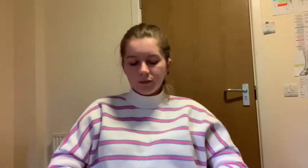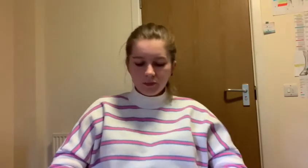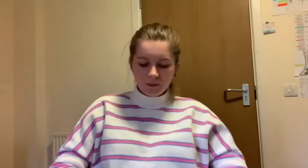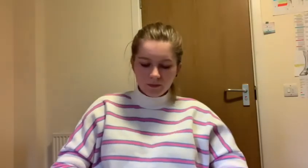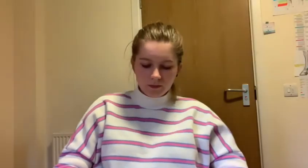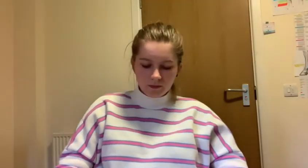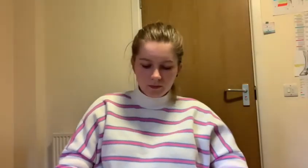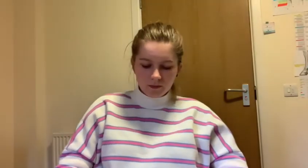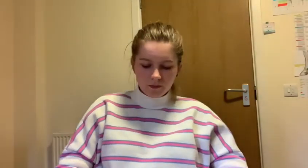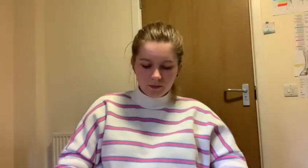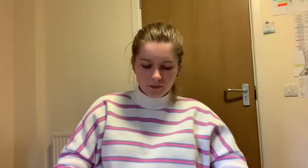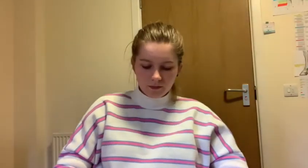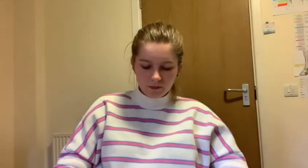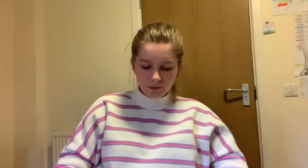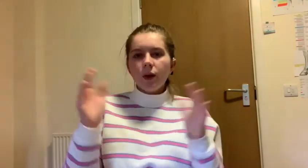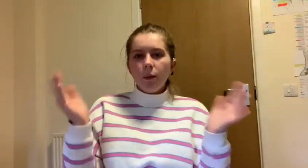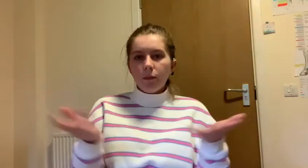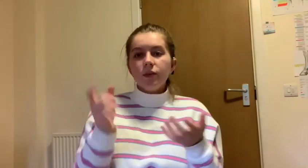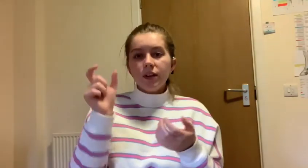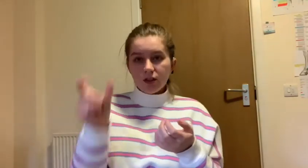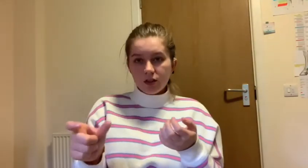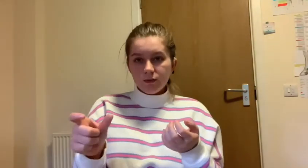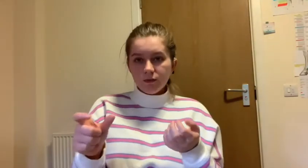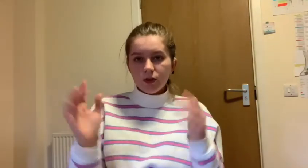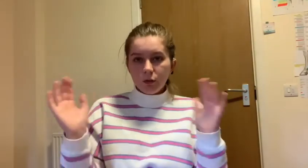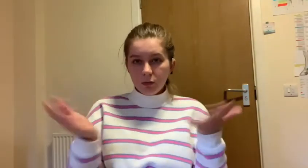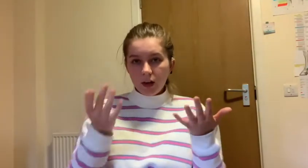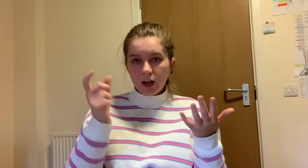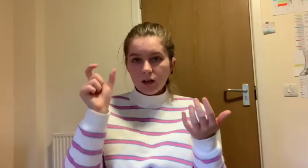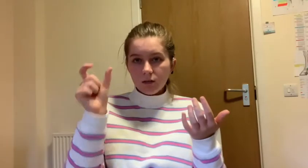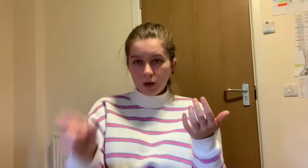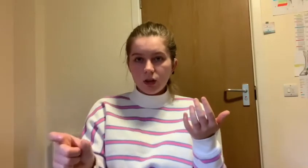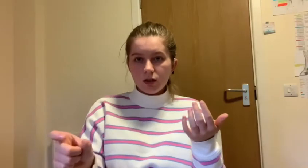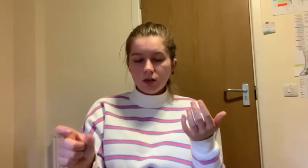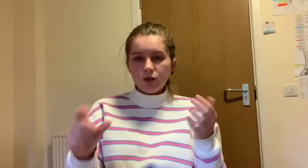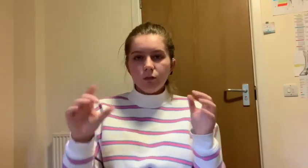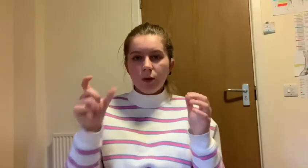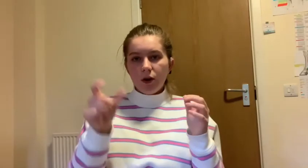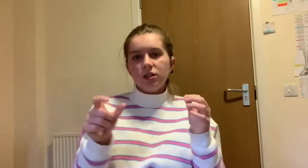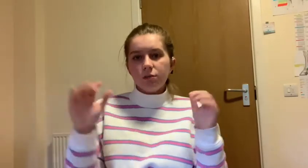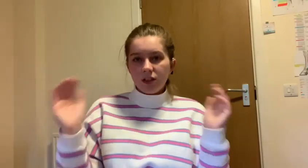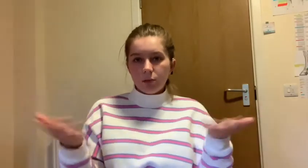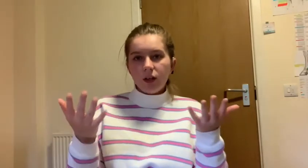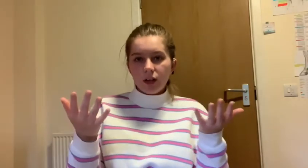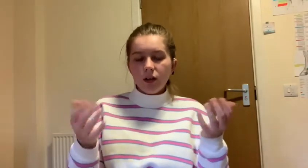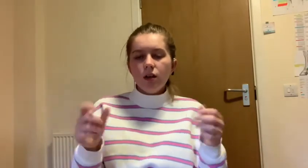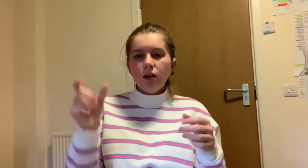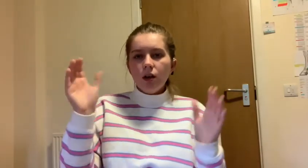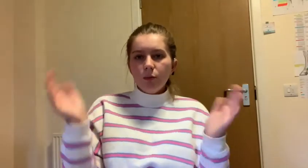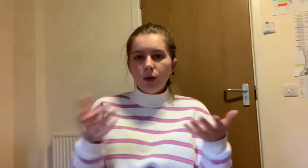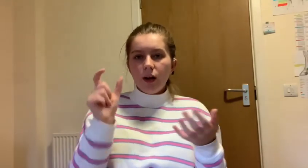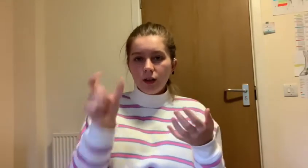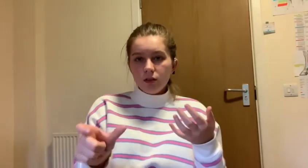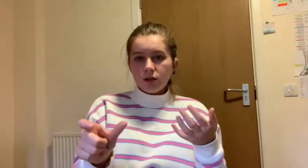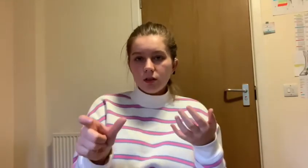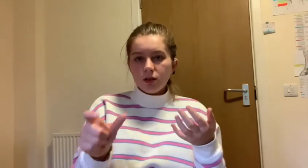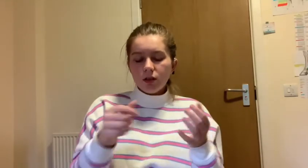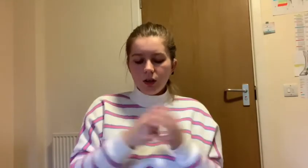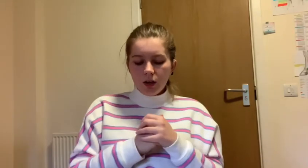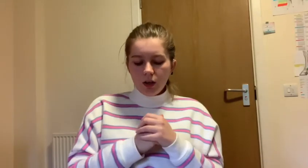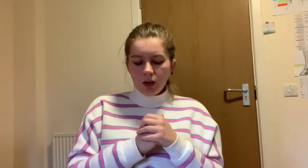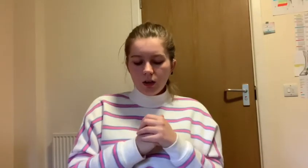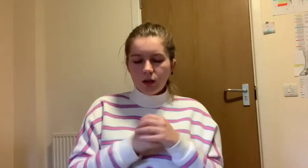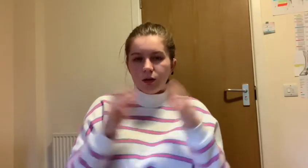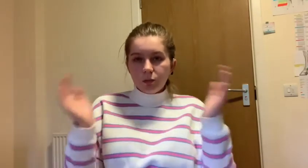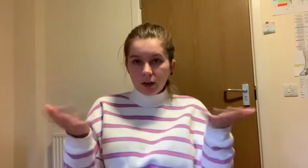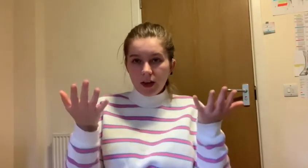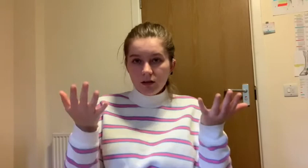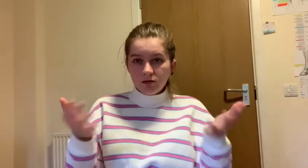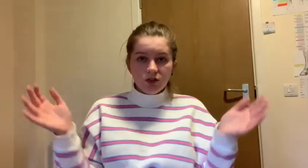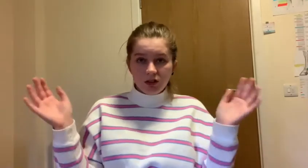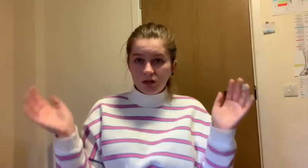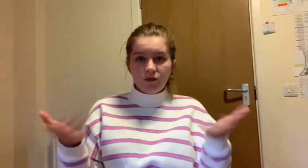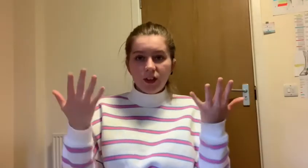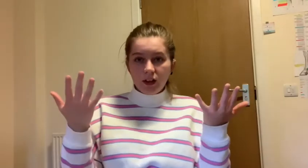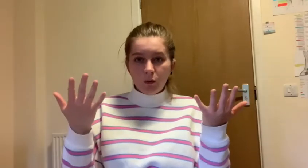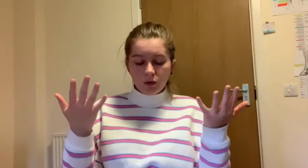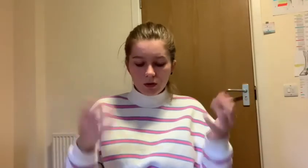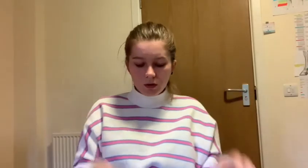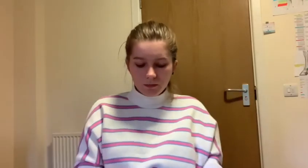"players" so play and person. so the person is being a player. When you're going to sign "play" just flick it once